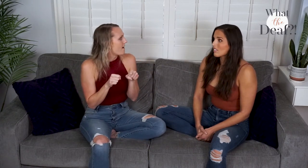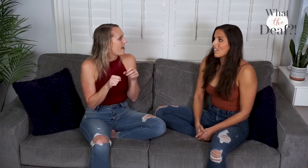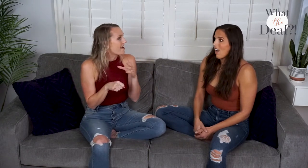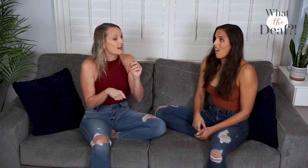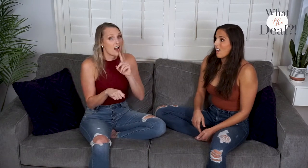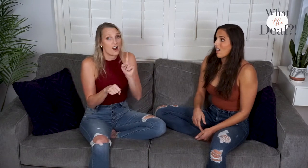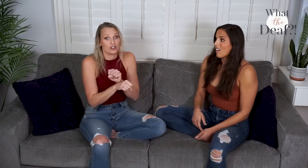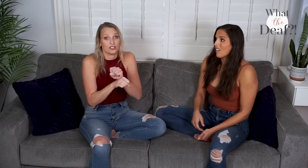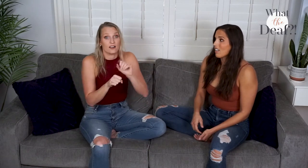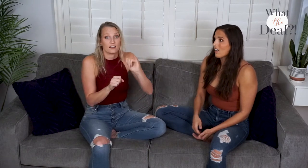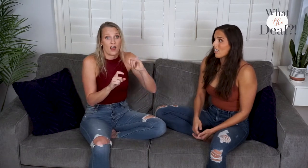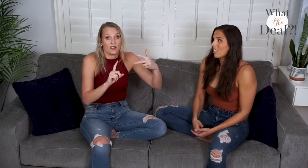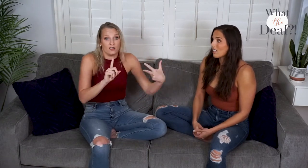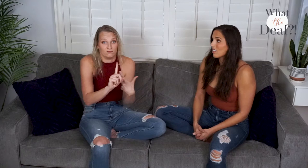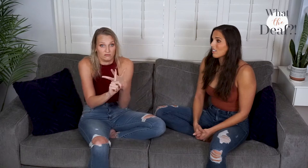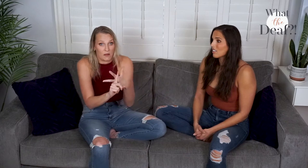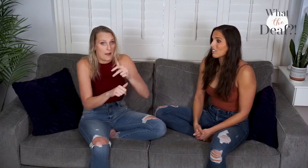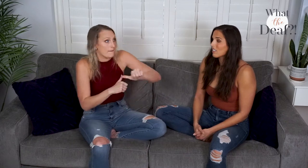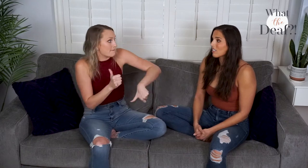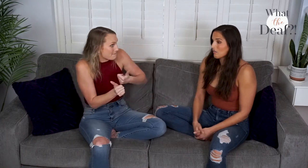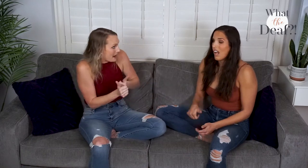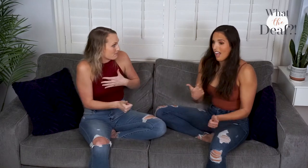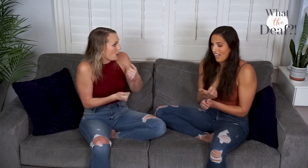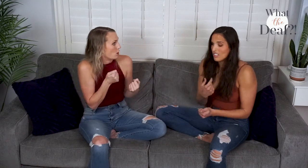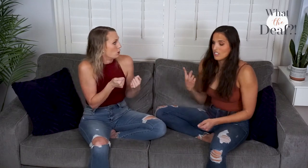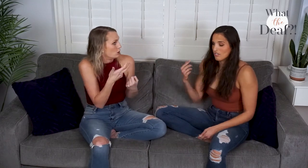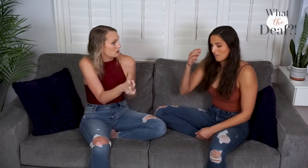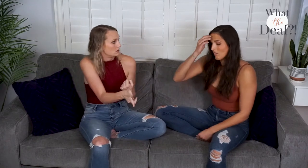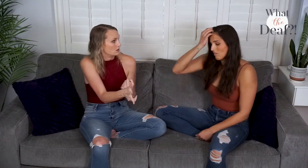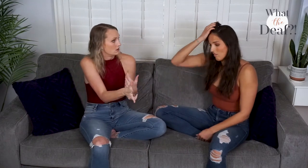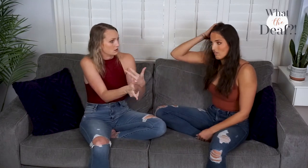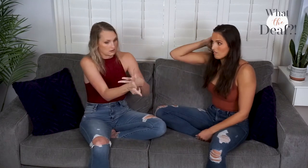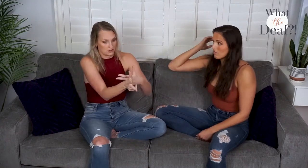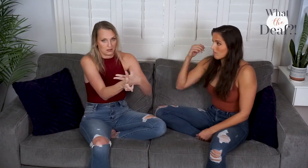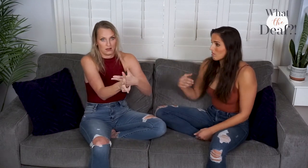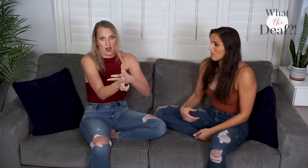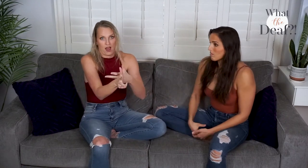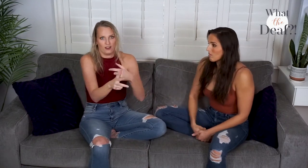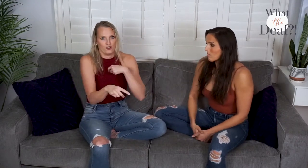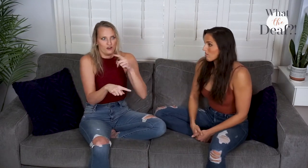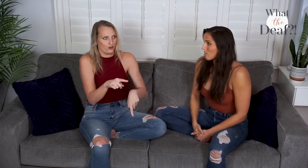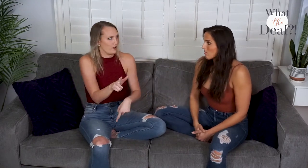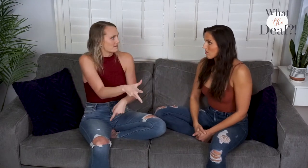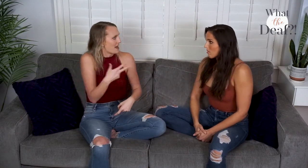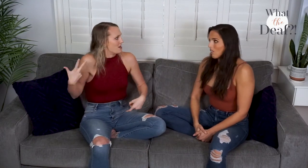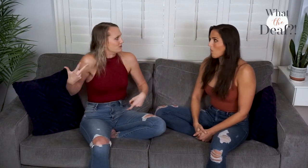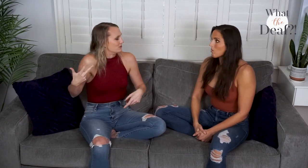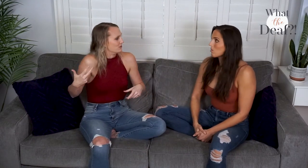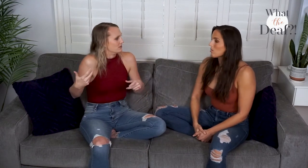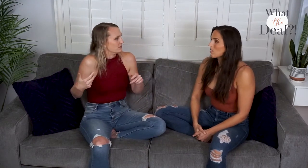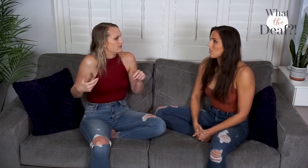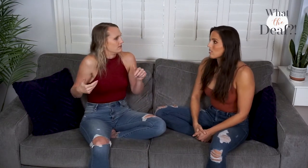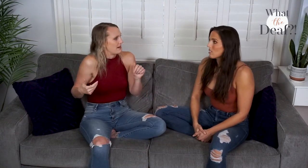Like literally comes up and parks behind my car! Behind you, yeah. -And I couldn’t back out at all.